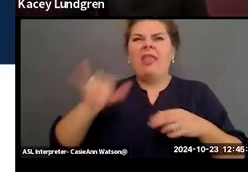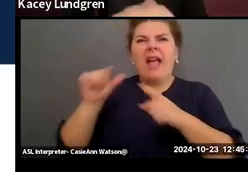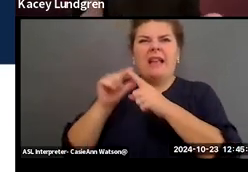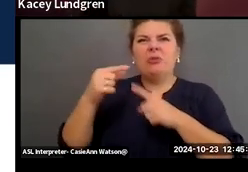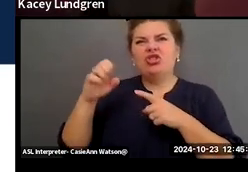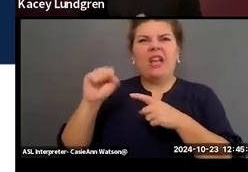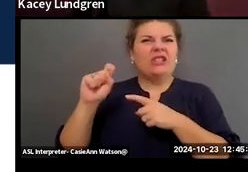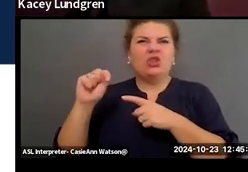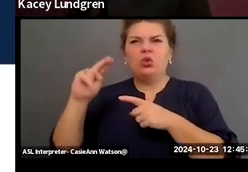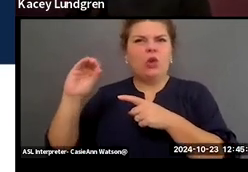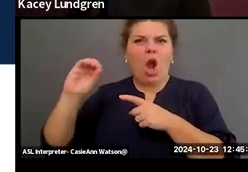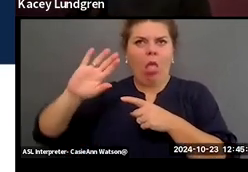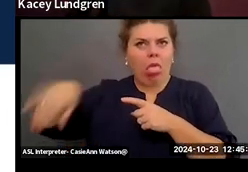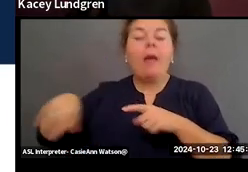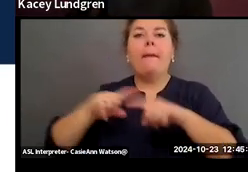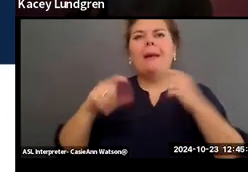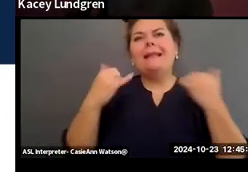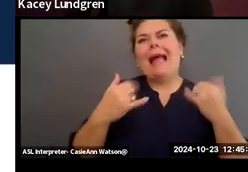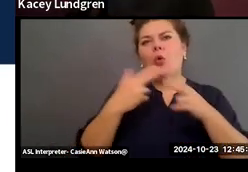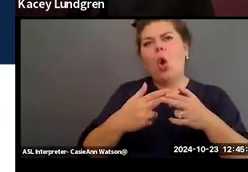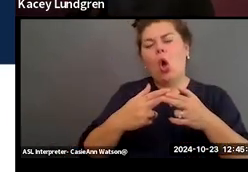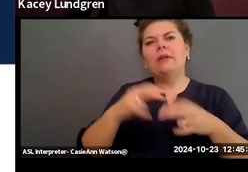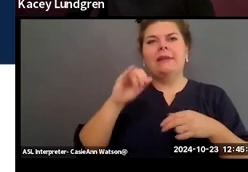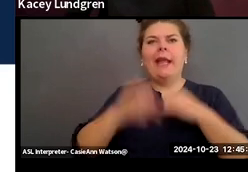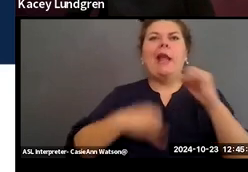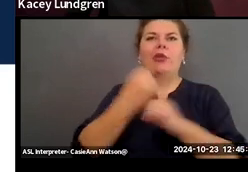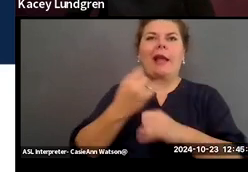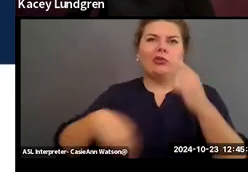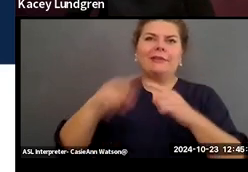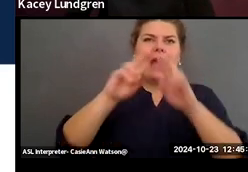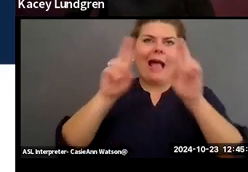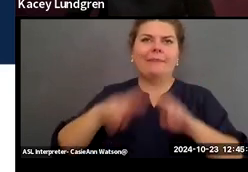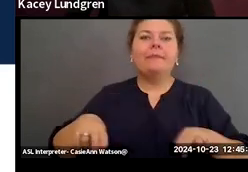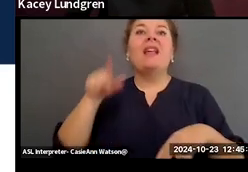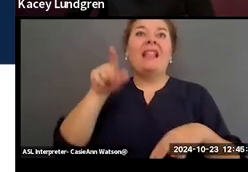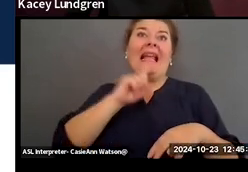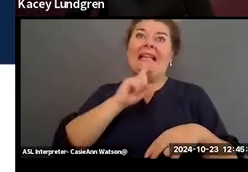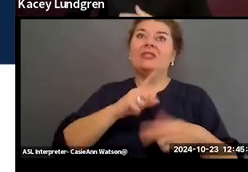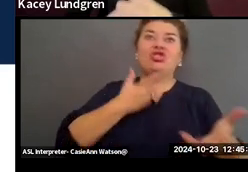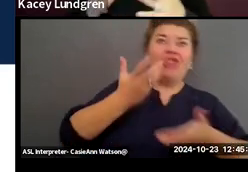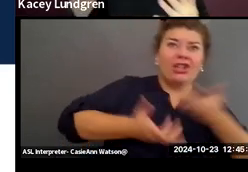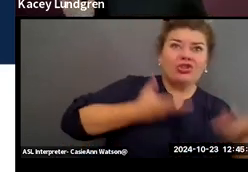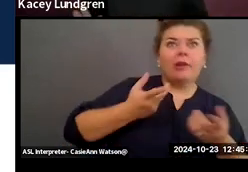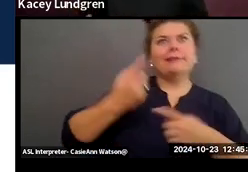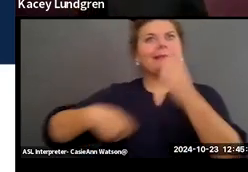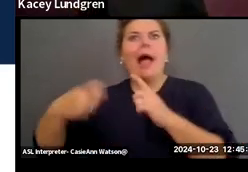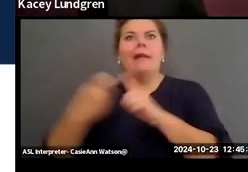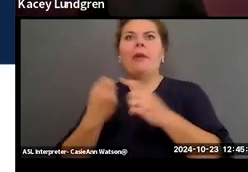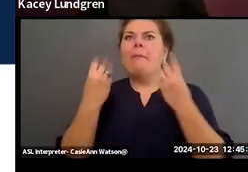and it's now just called International Sign. It's a combination of gestures and signs from sign languages all over the world,